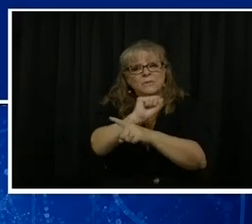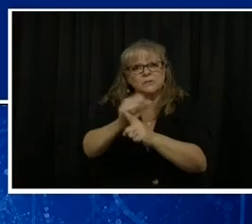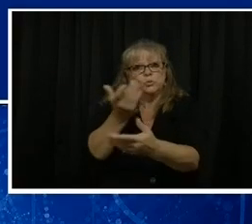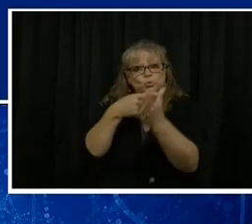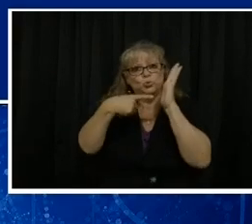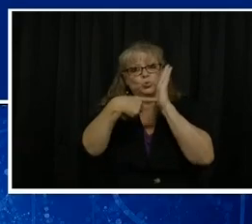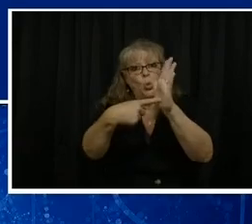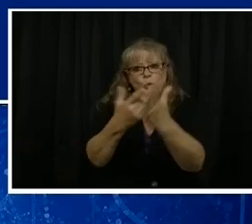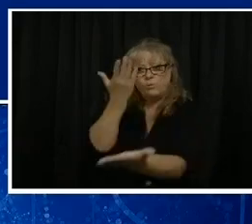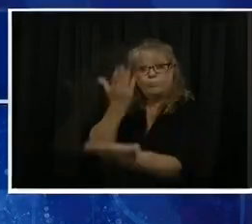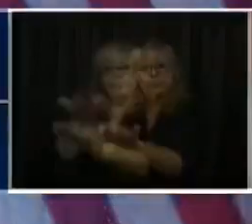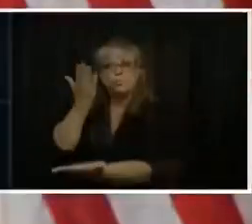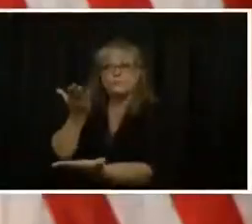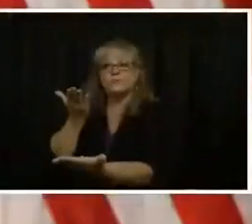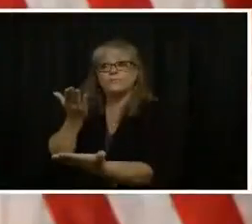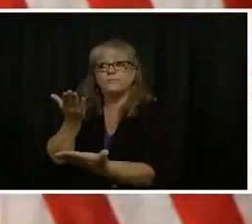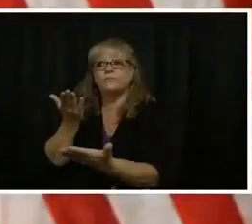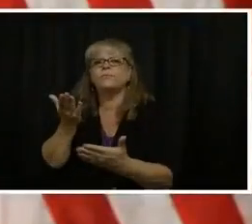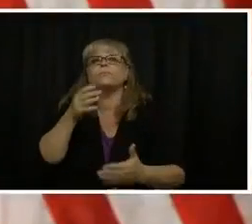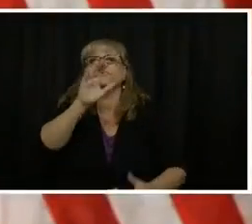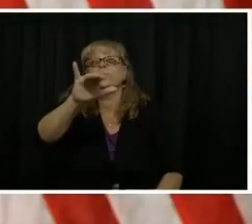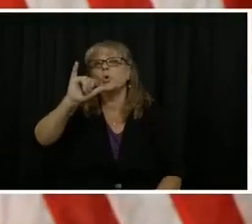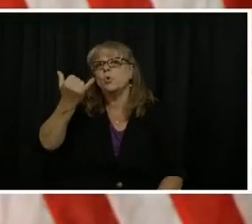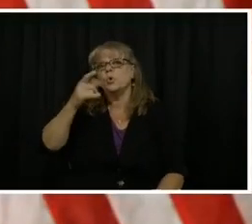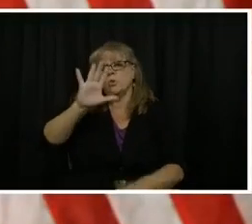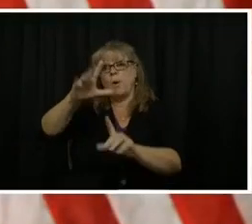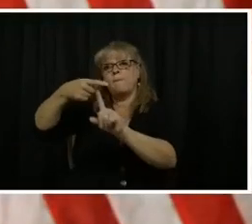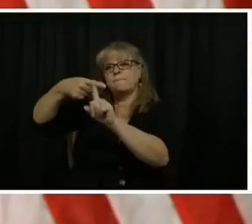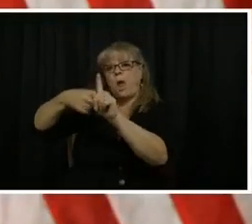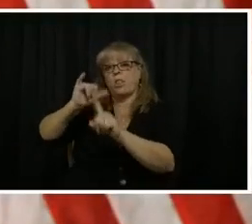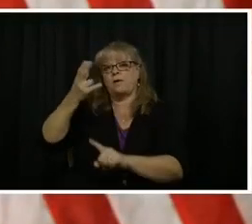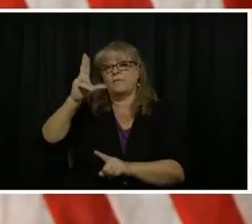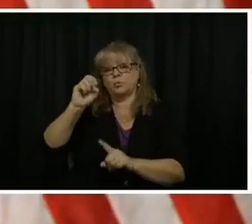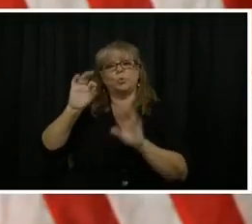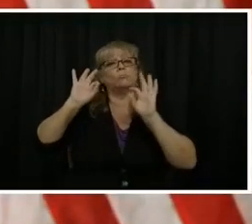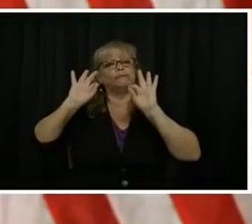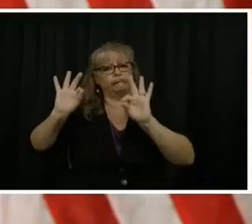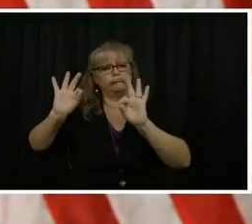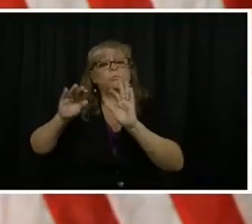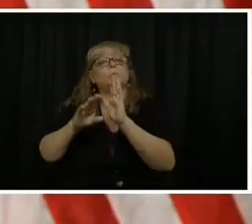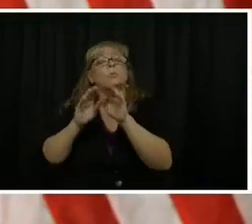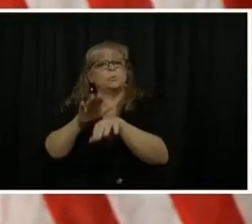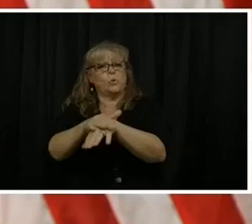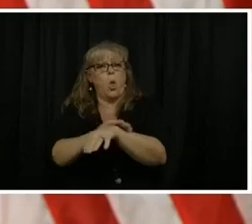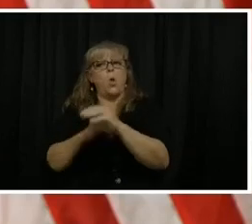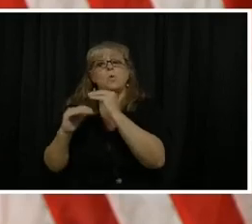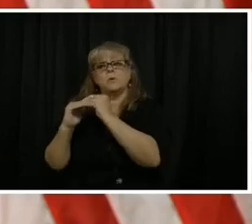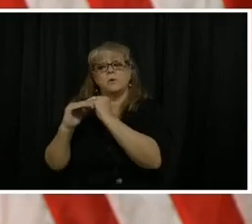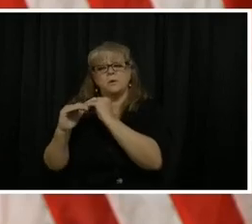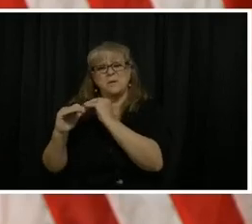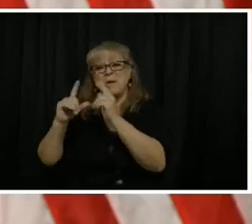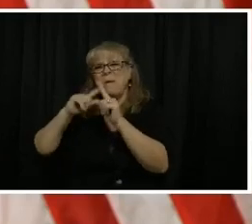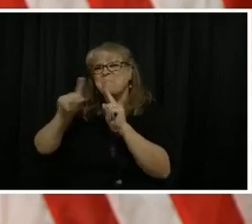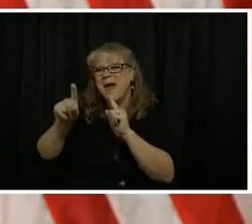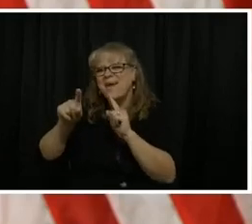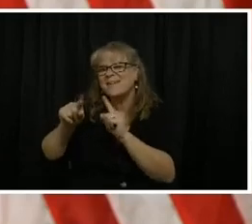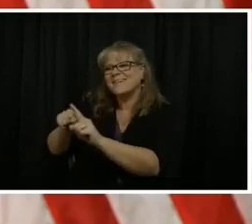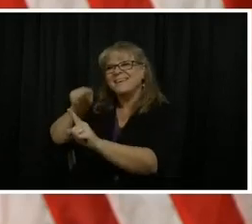BEGINNING TO BE ALARMING. WE HAD VERY ENCOURAGING DATA FROM JUNE, COLORADANS WERE SUSTAINING IT.